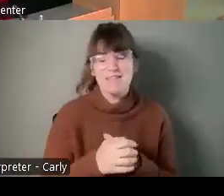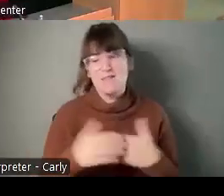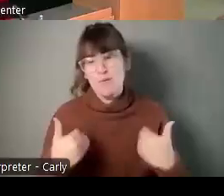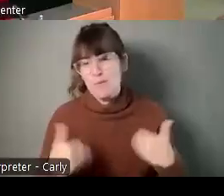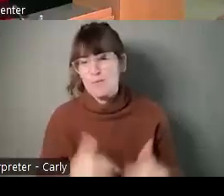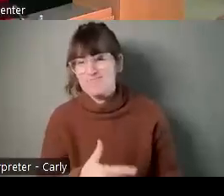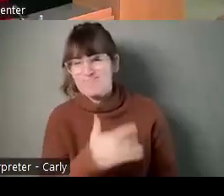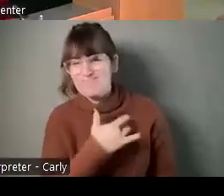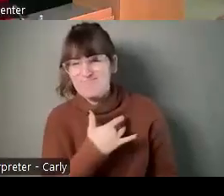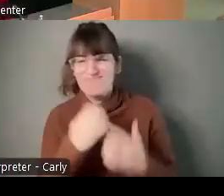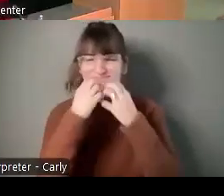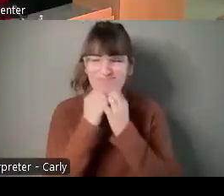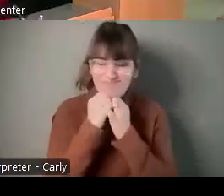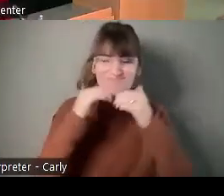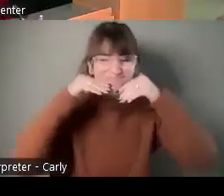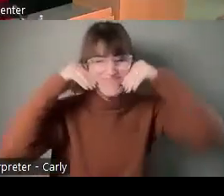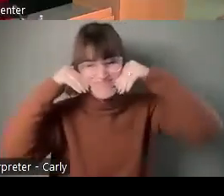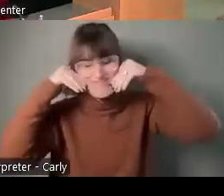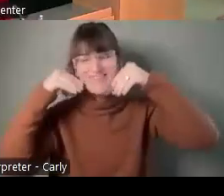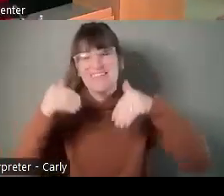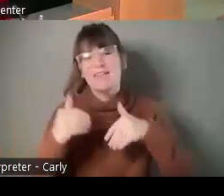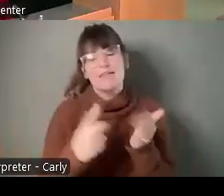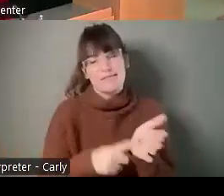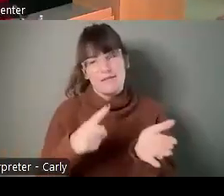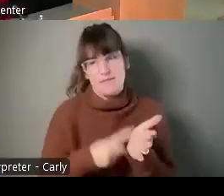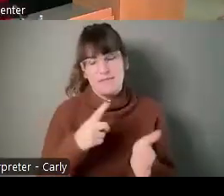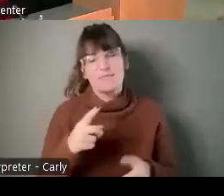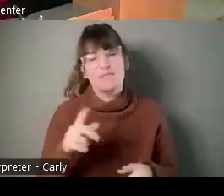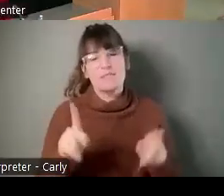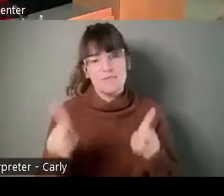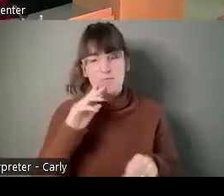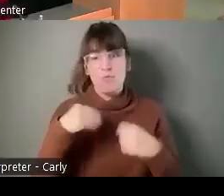always put a smile on my face. And occasionally we get some updates about their treatment. That's